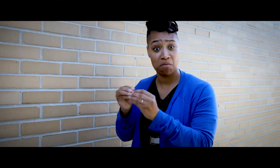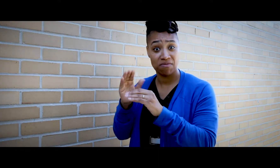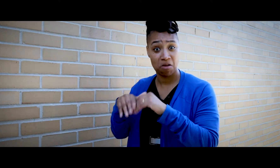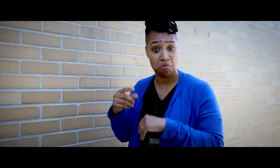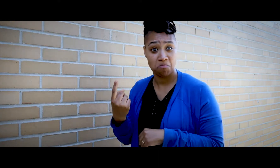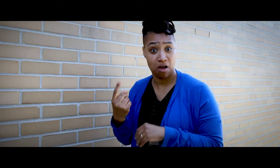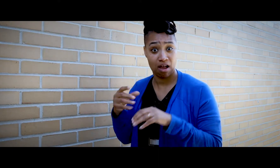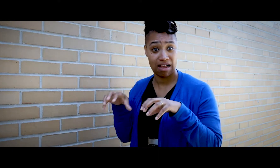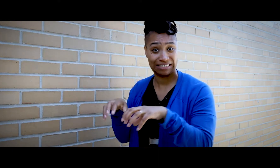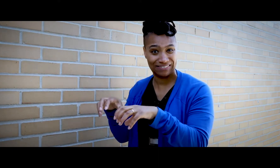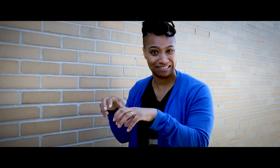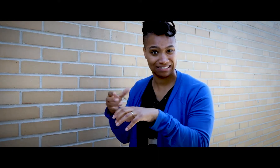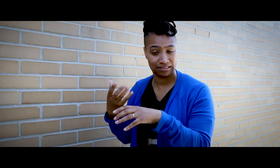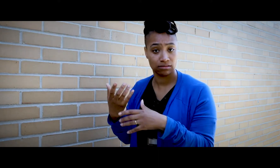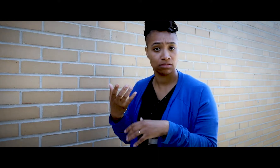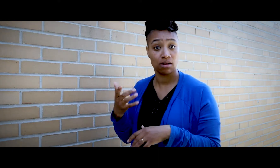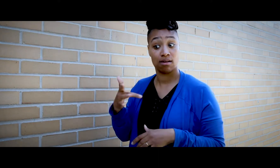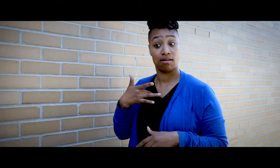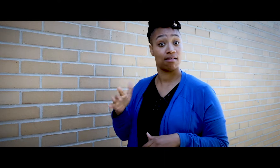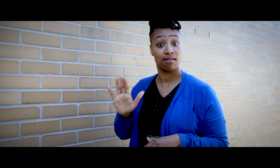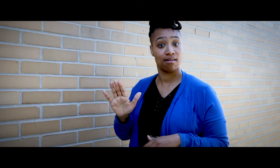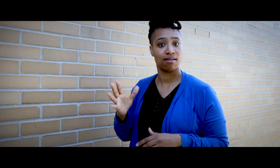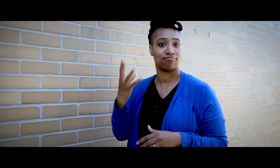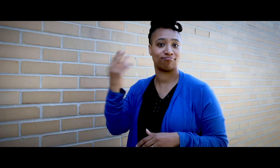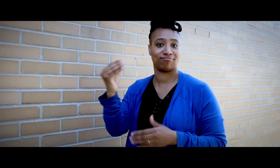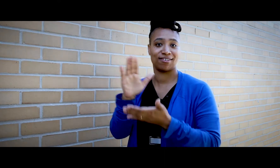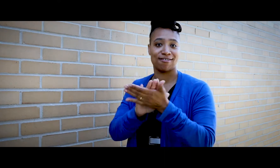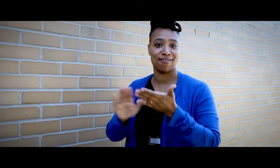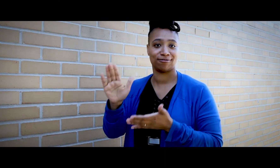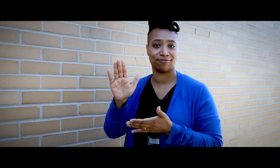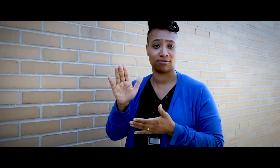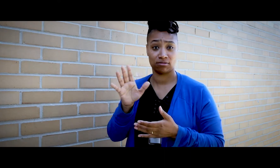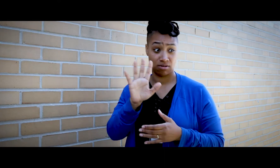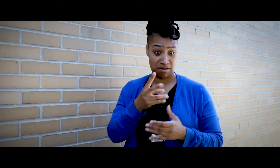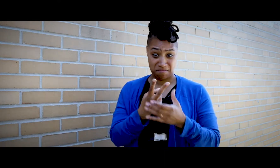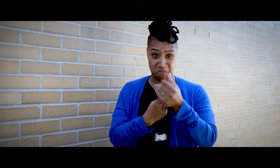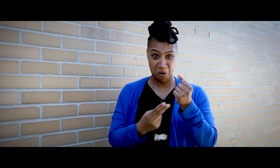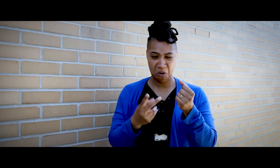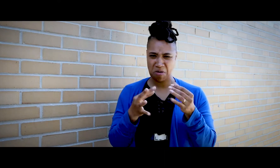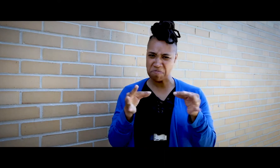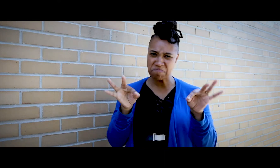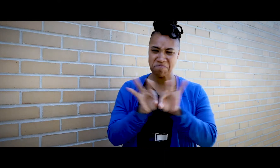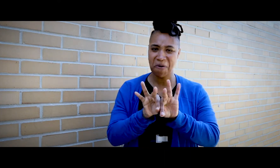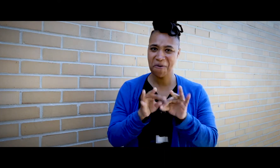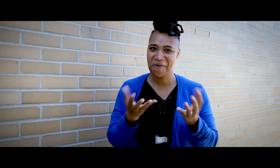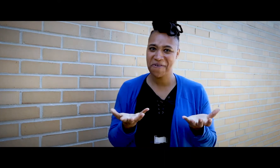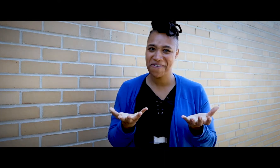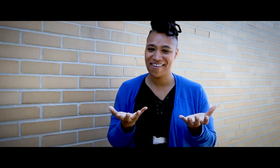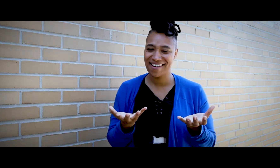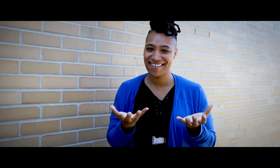in more than one kind of activity increased the likelihood of going to college. Both of these outcomes are crucial.